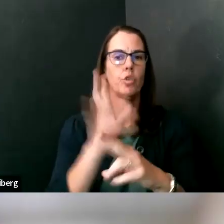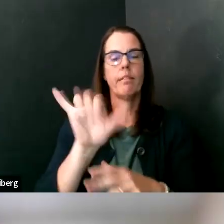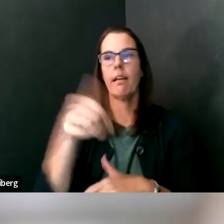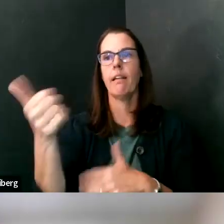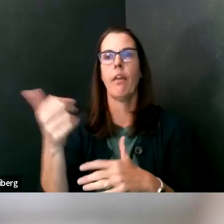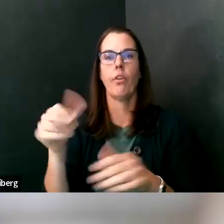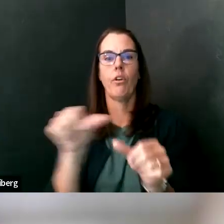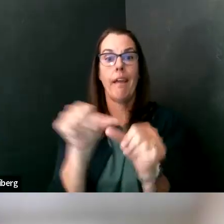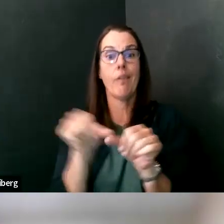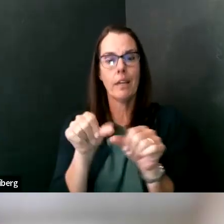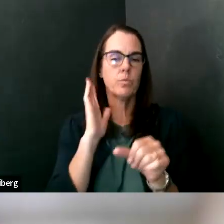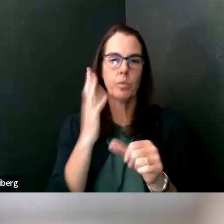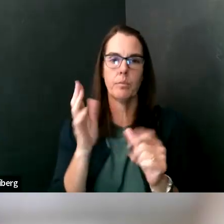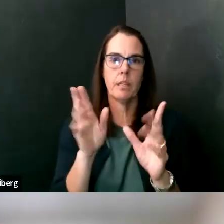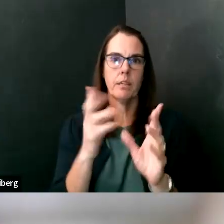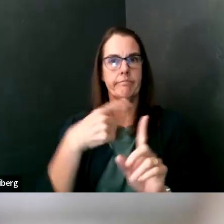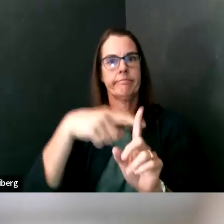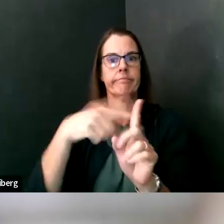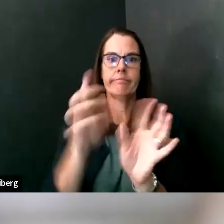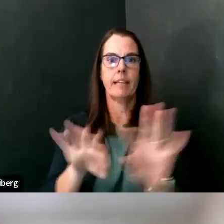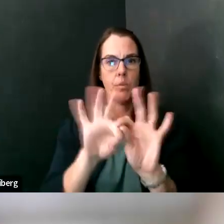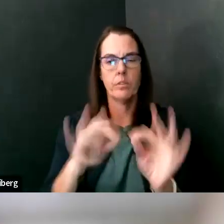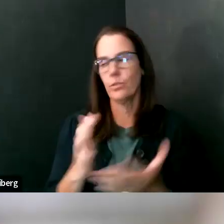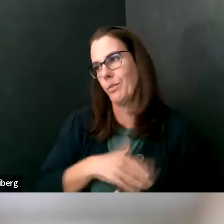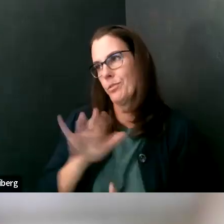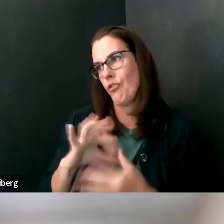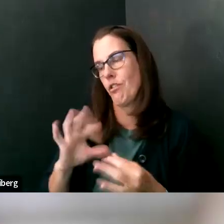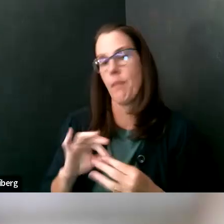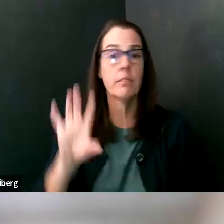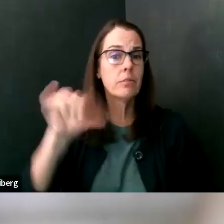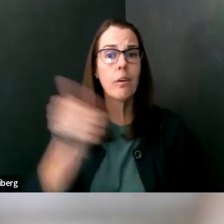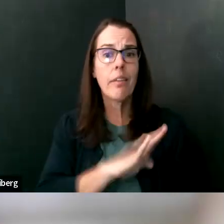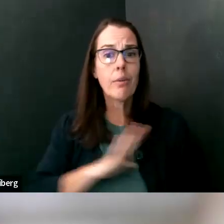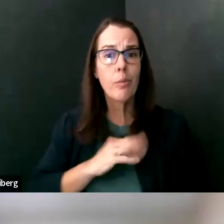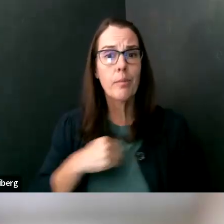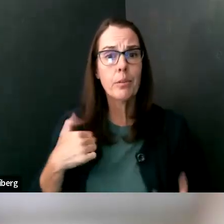underway. So appreciate that comment. Um do other board members have any comments or questions?